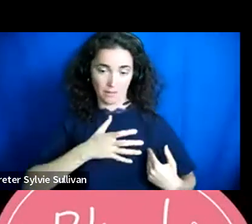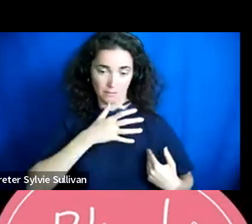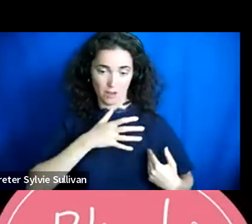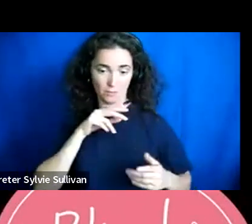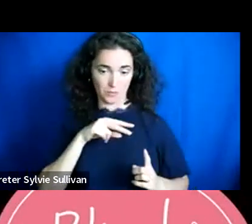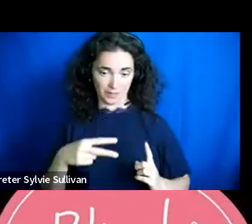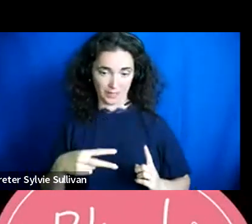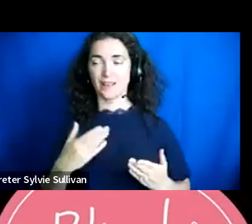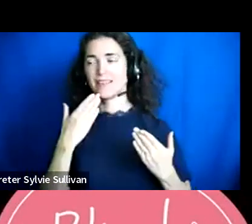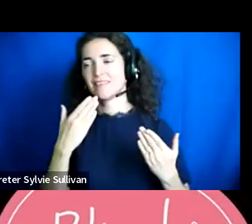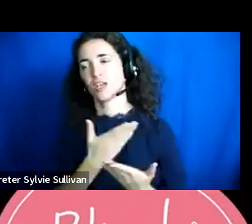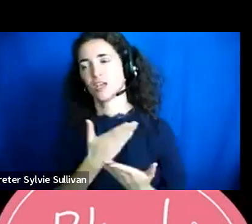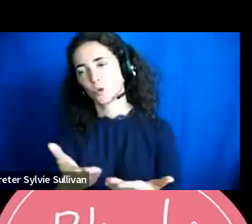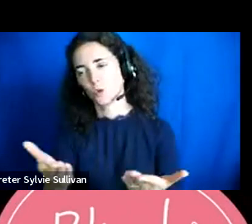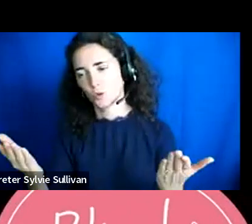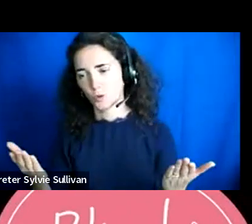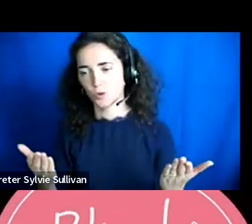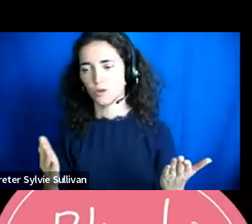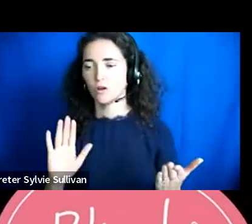Thank you so much, all of you, for all the beautiful work that you do.